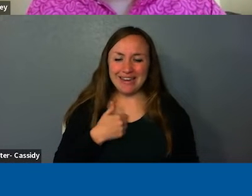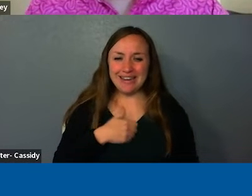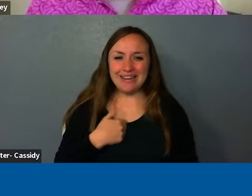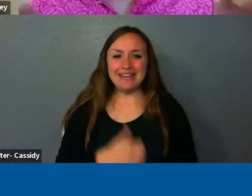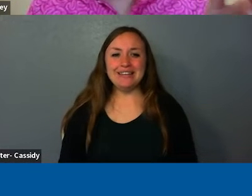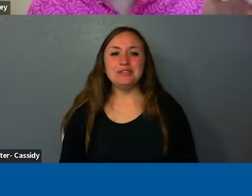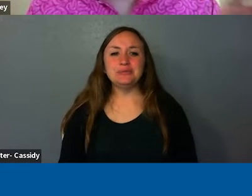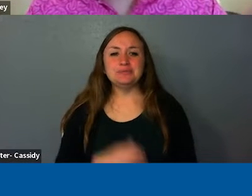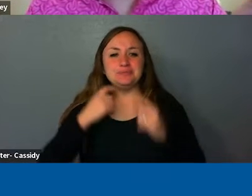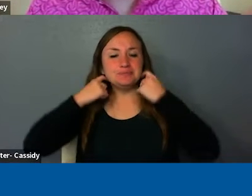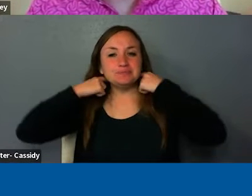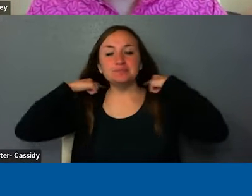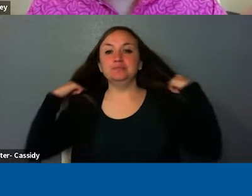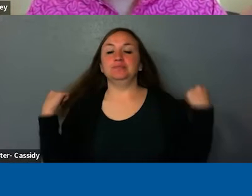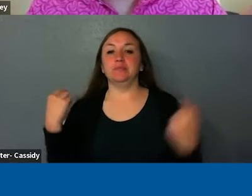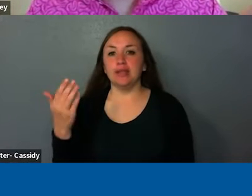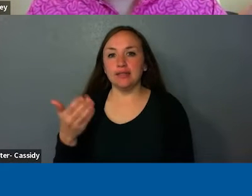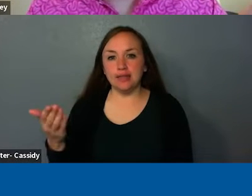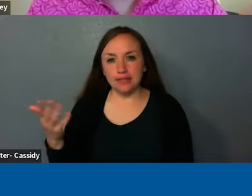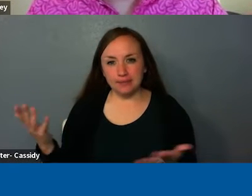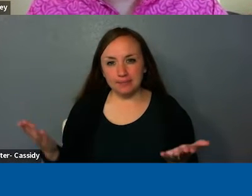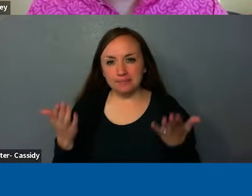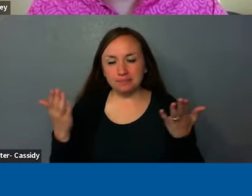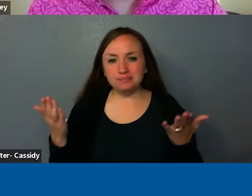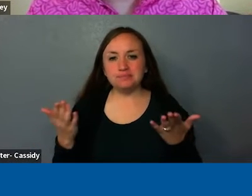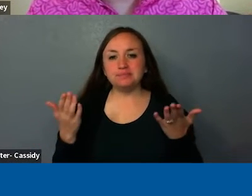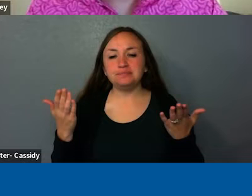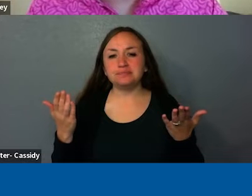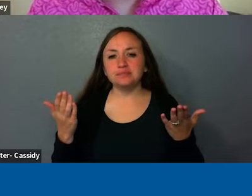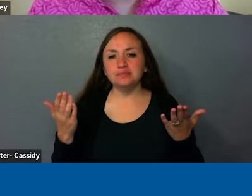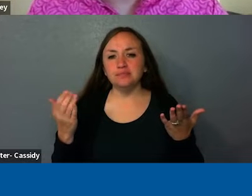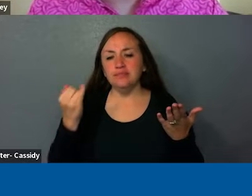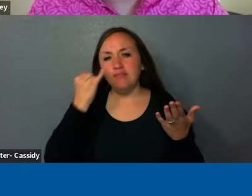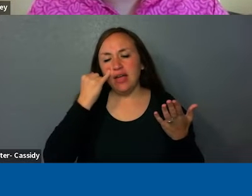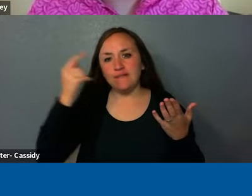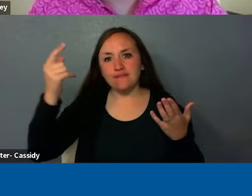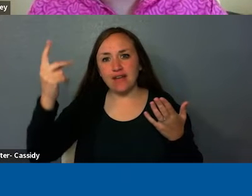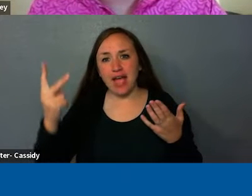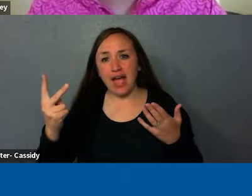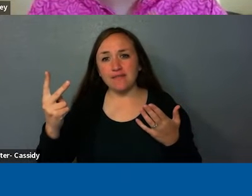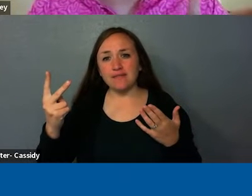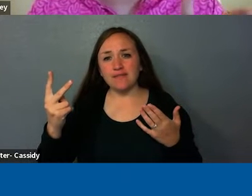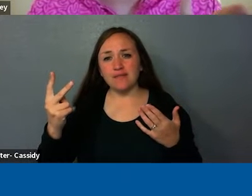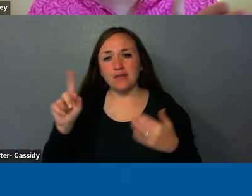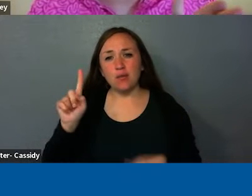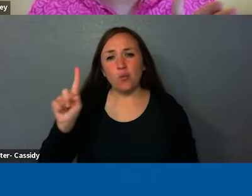You know, the thing here is that even if half of 1% of all Windows users